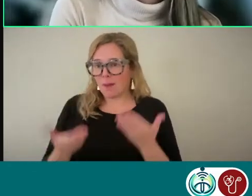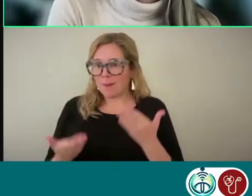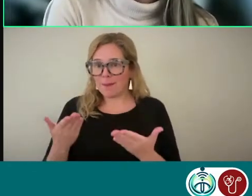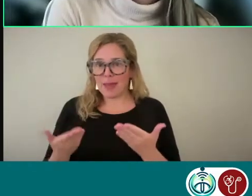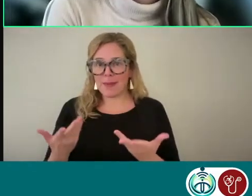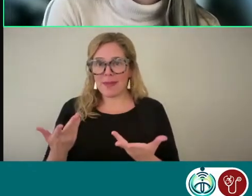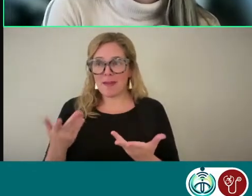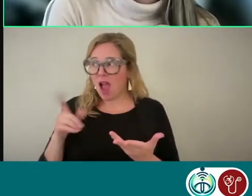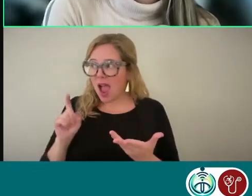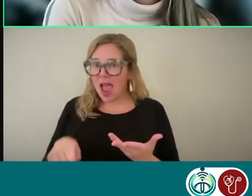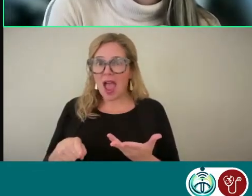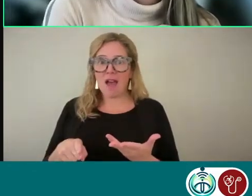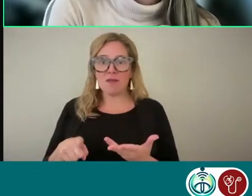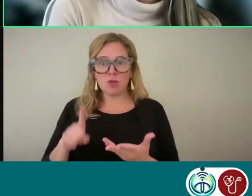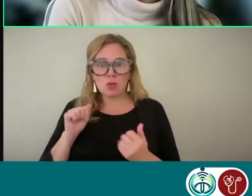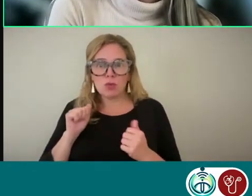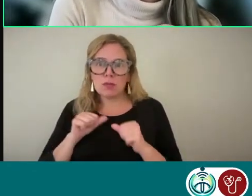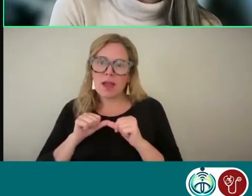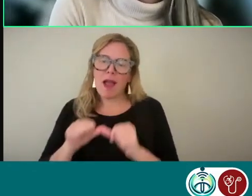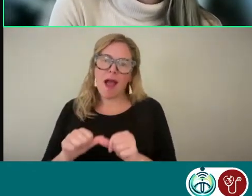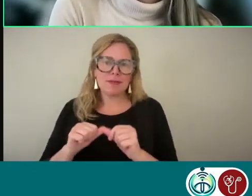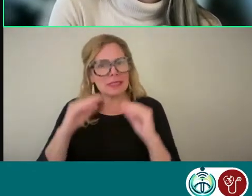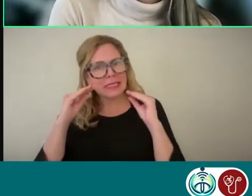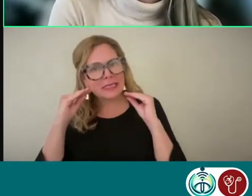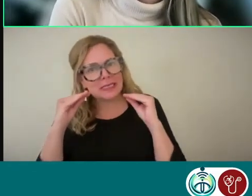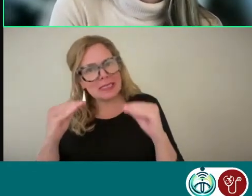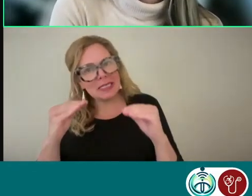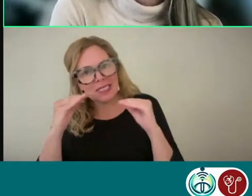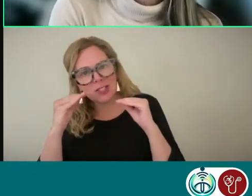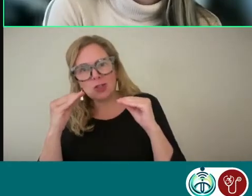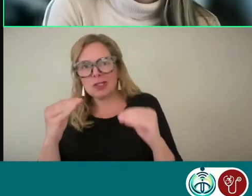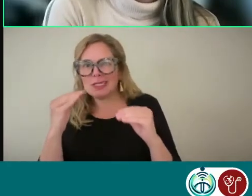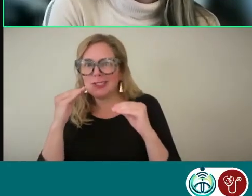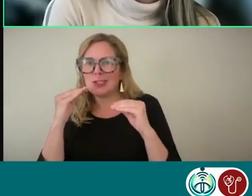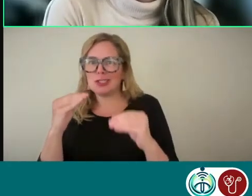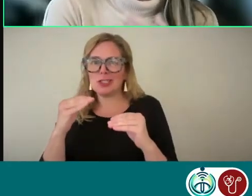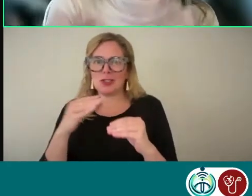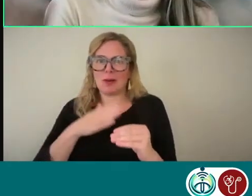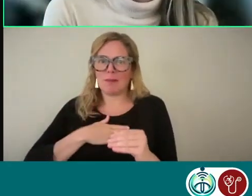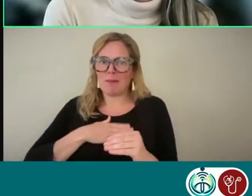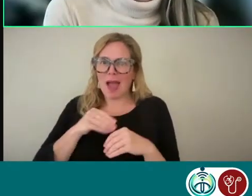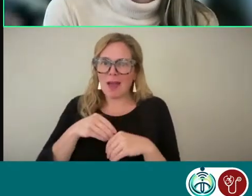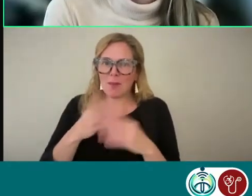you're teaching some of the providers about the condition because they haven't had the training